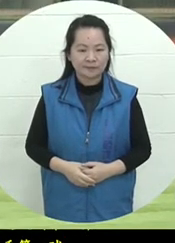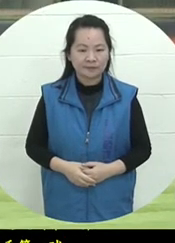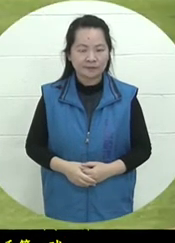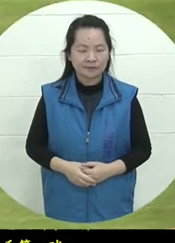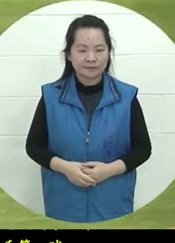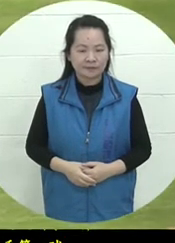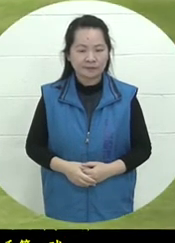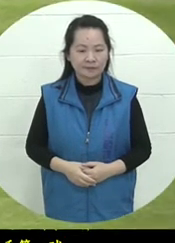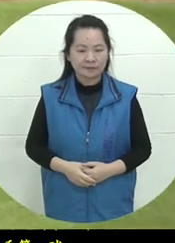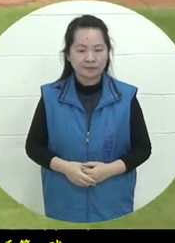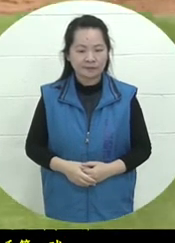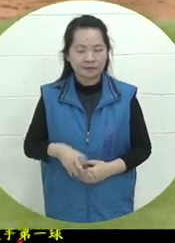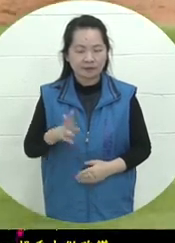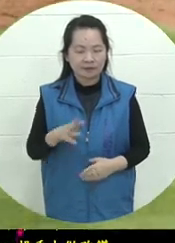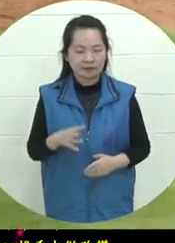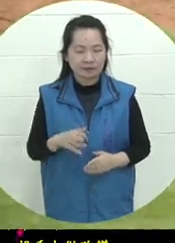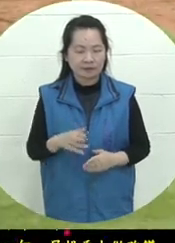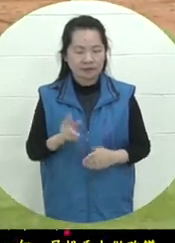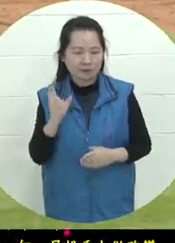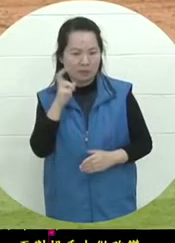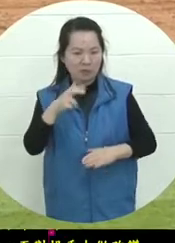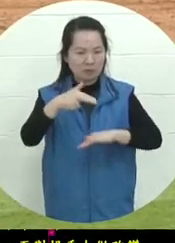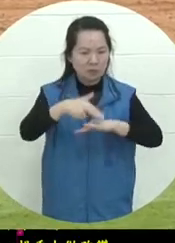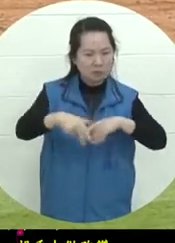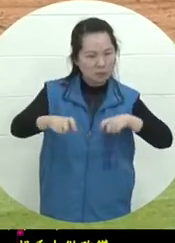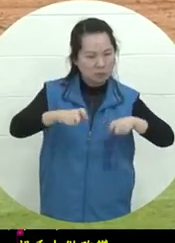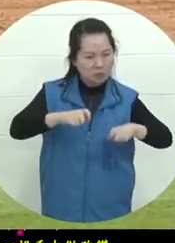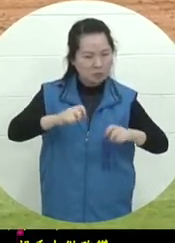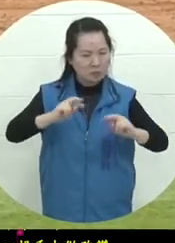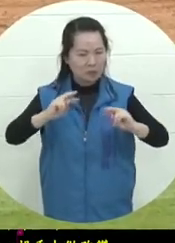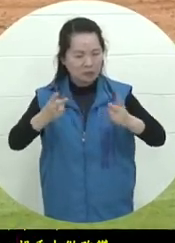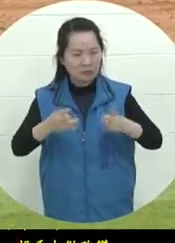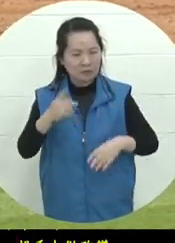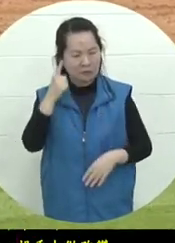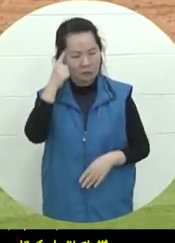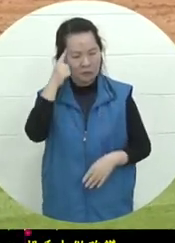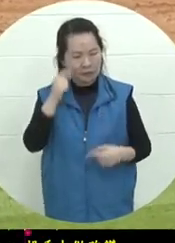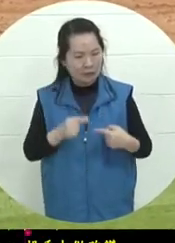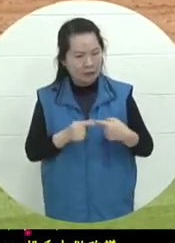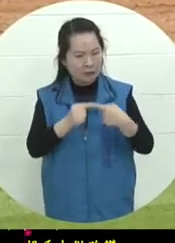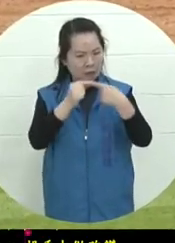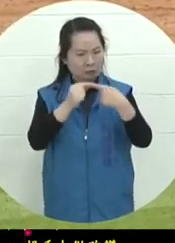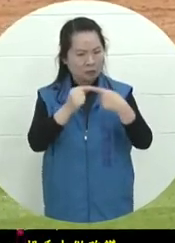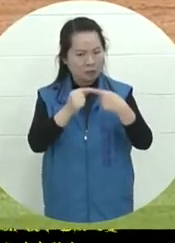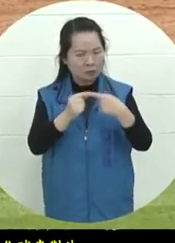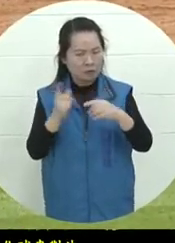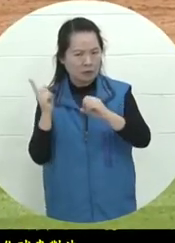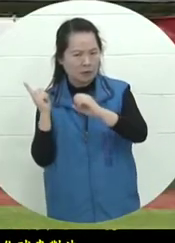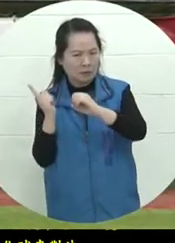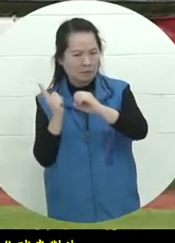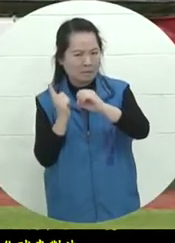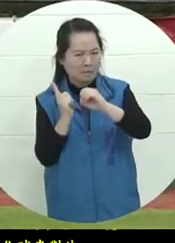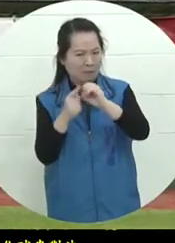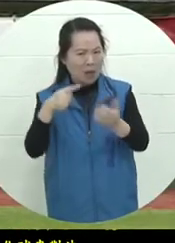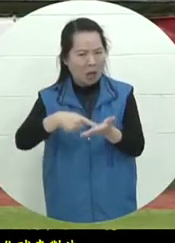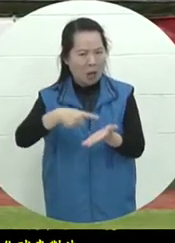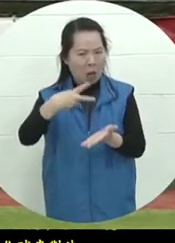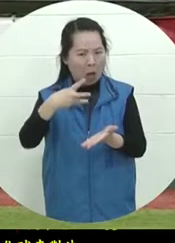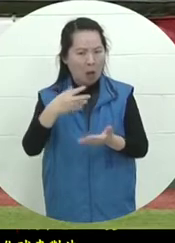He usually made such a change in the ball distribution. Did you find that he was defeated by the opponent in the first game ? The Japanese team actually had 4 hits